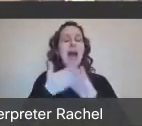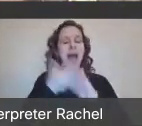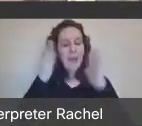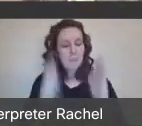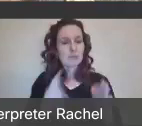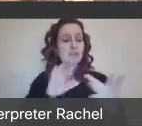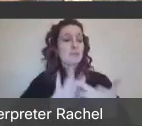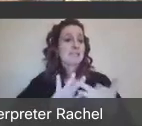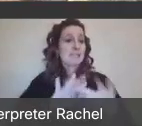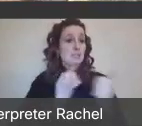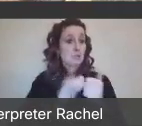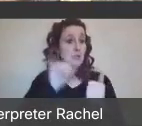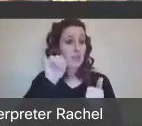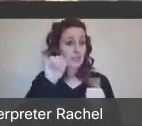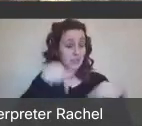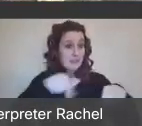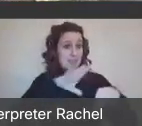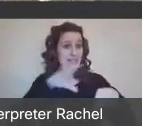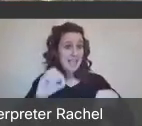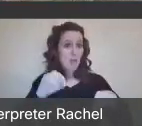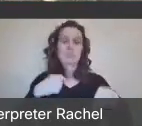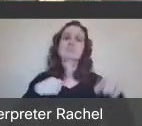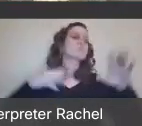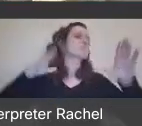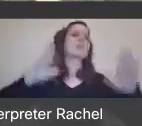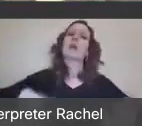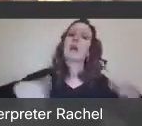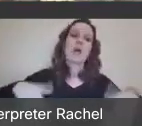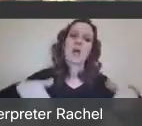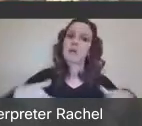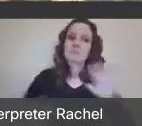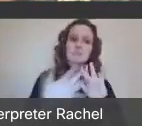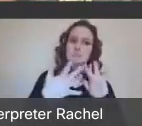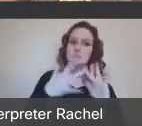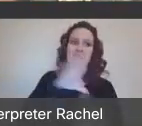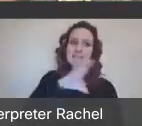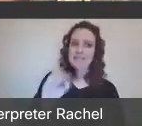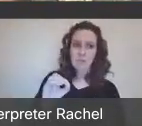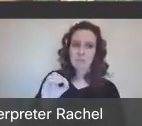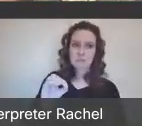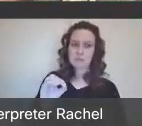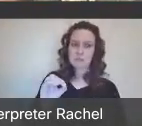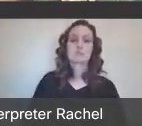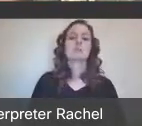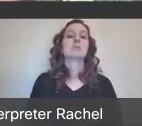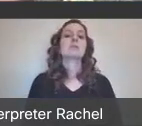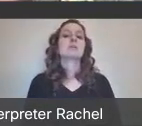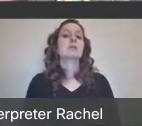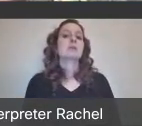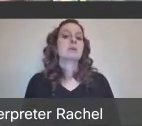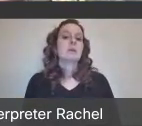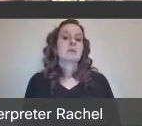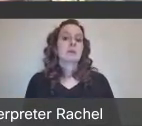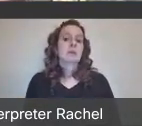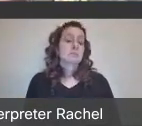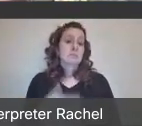[Commissioner Arkoosh] The operators have not been in touch with the County, as far as I am aware, and it is my understanding from the Pennsylvania Department of